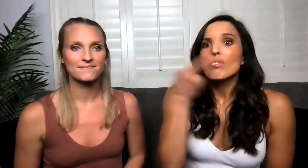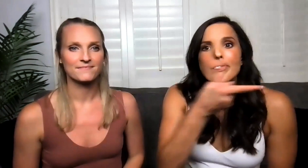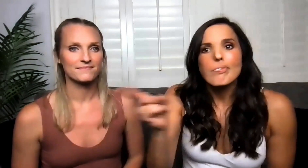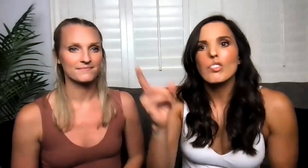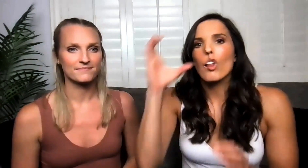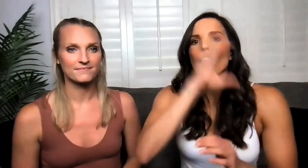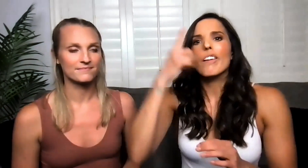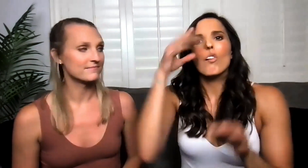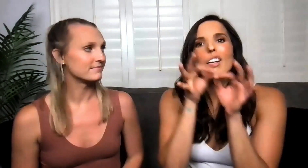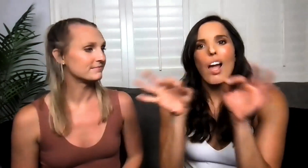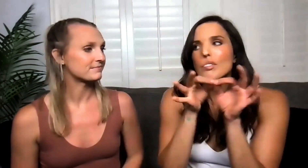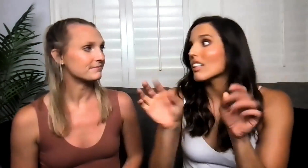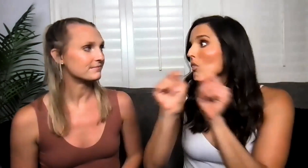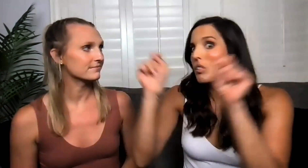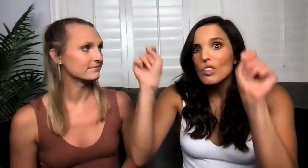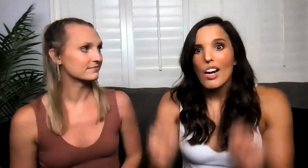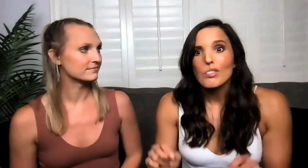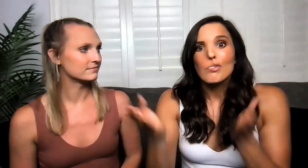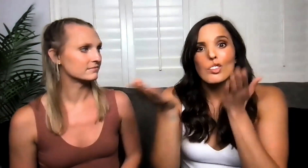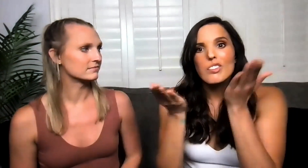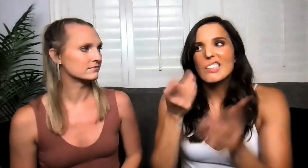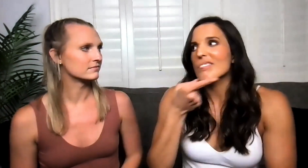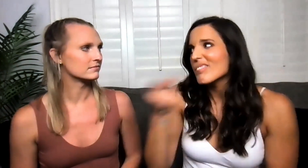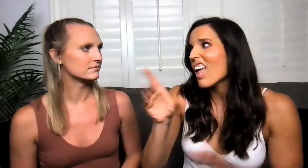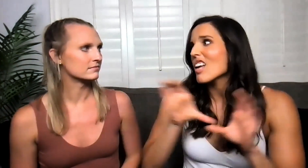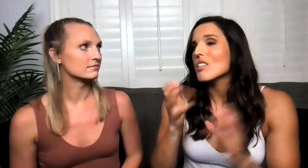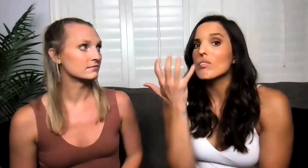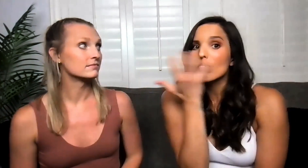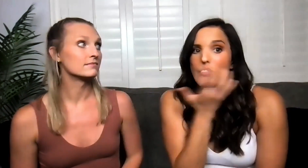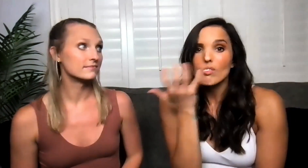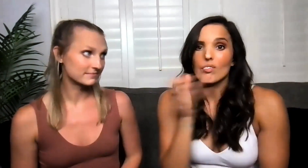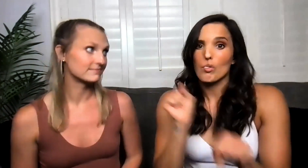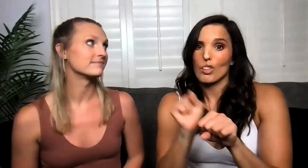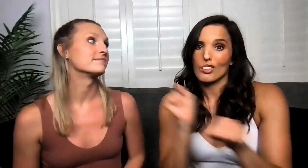If you're looking for captioning or transcript services, they do amazing work.